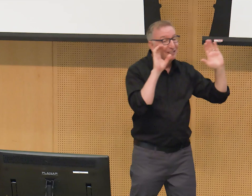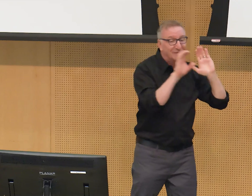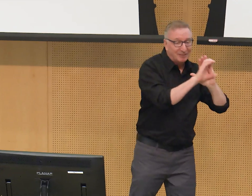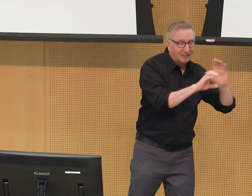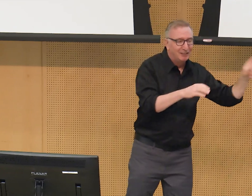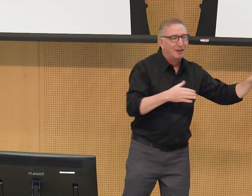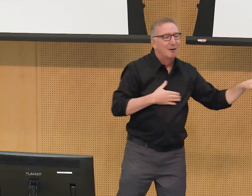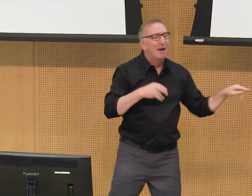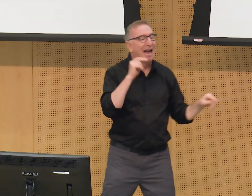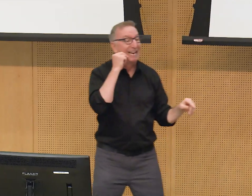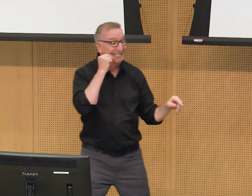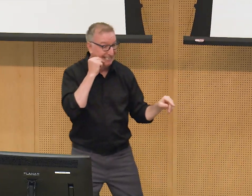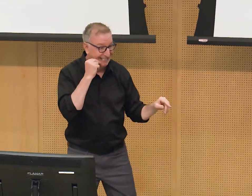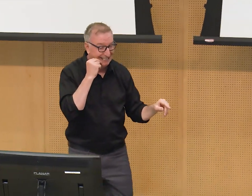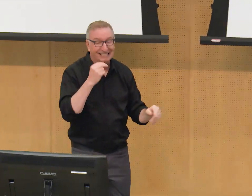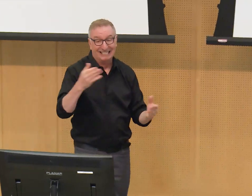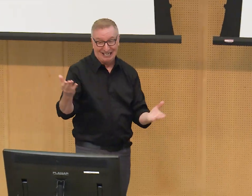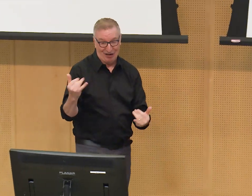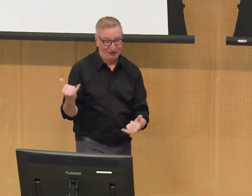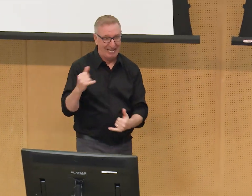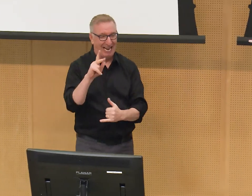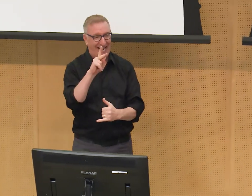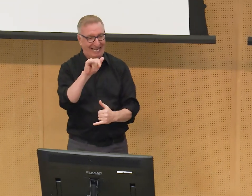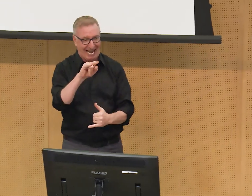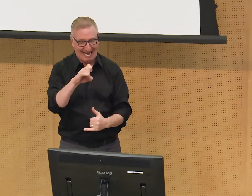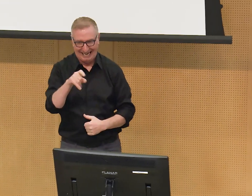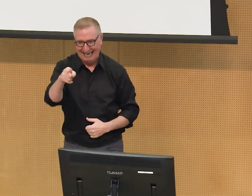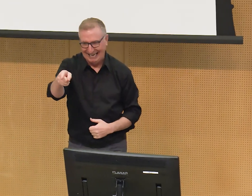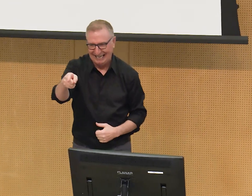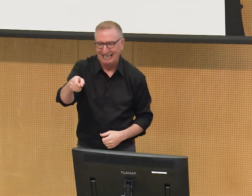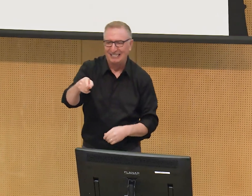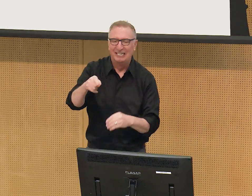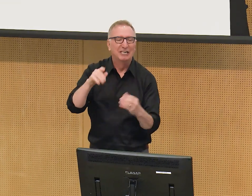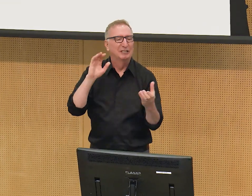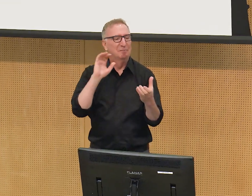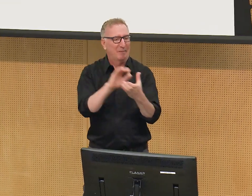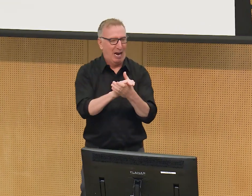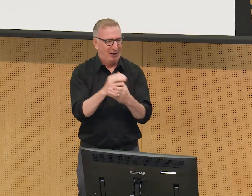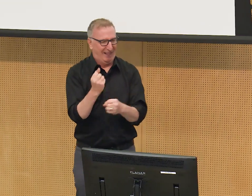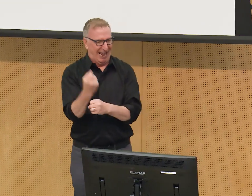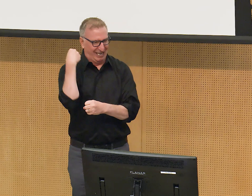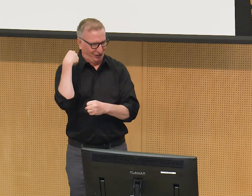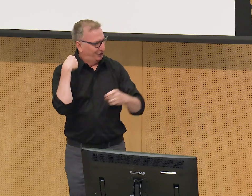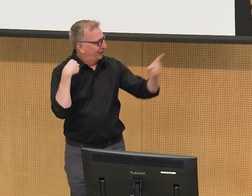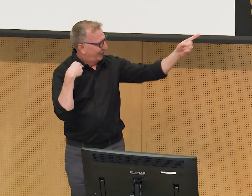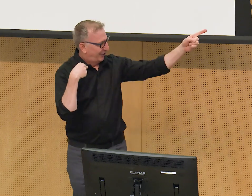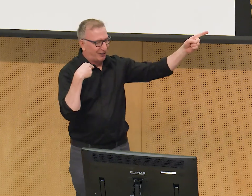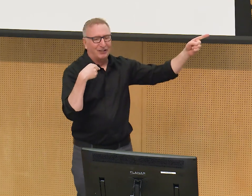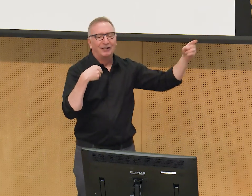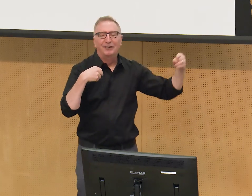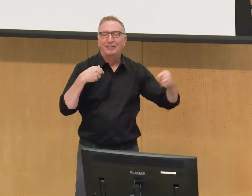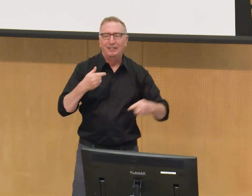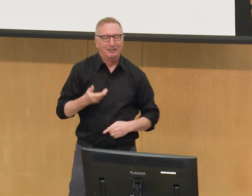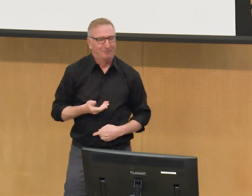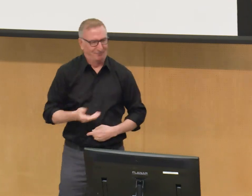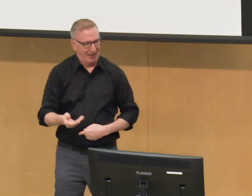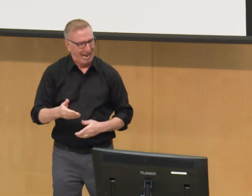And the picture here in the bottom right is from my niece's wedding, who was just married last year.